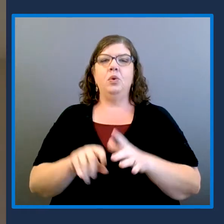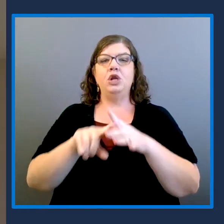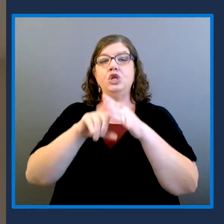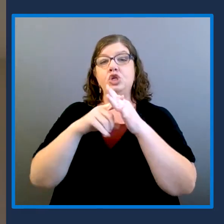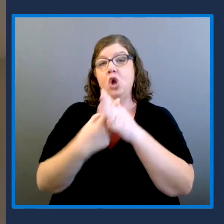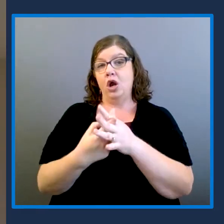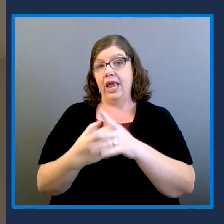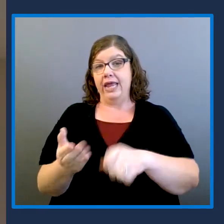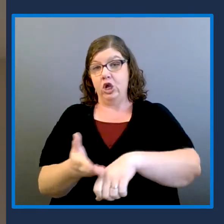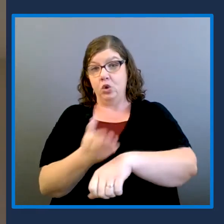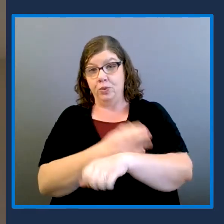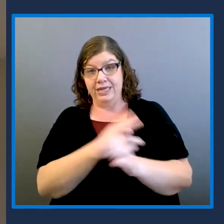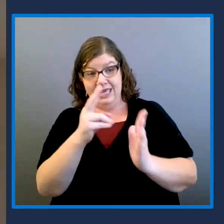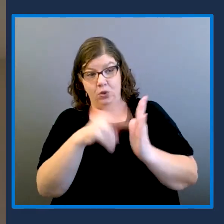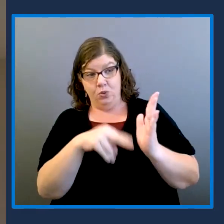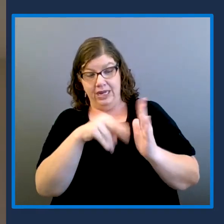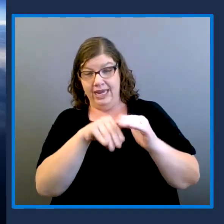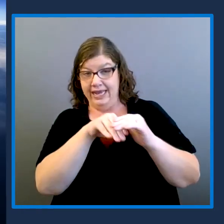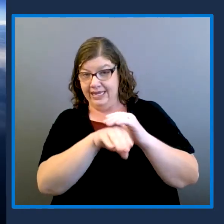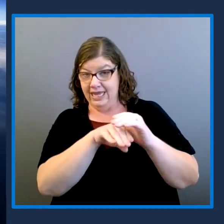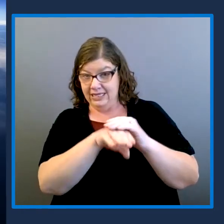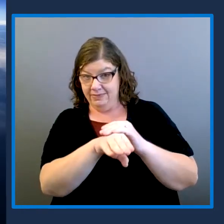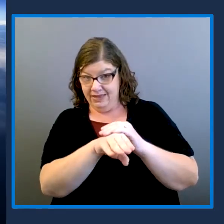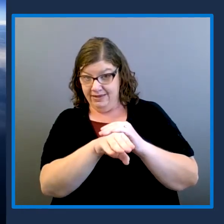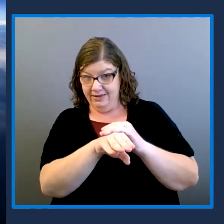and we're going to start out with increasing reading accessibility